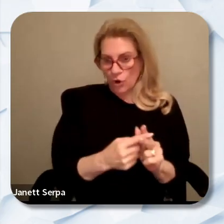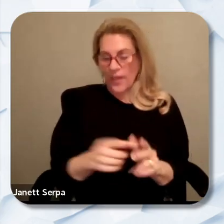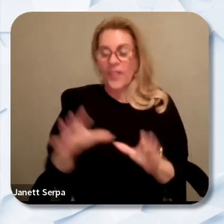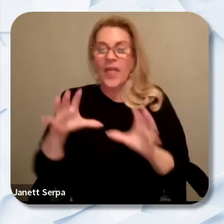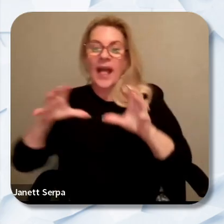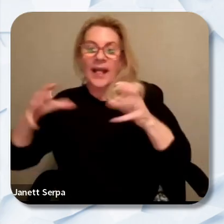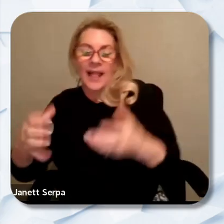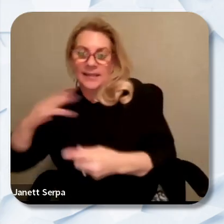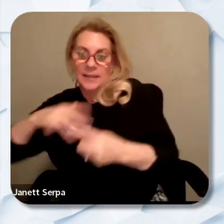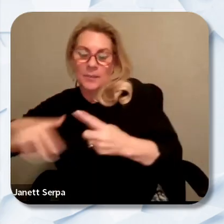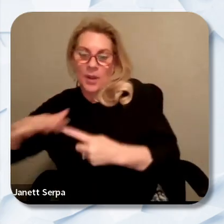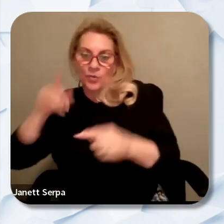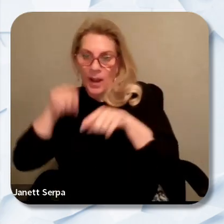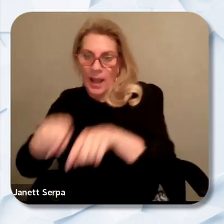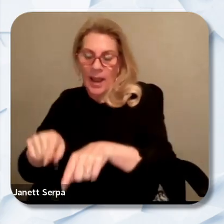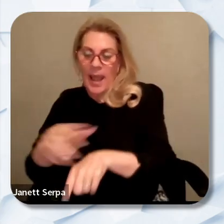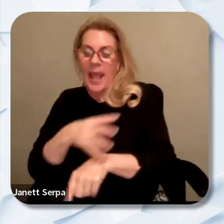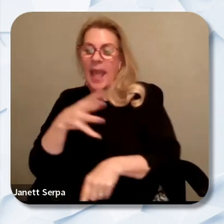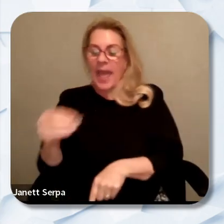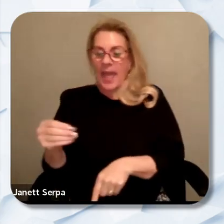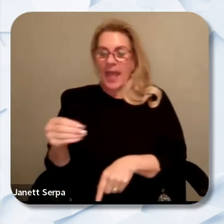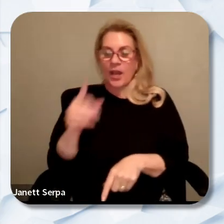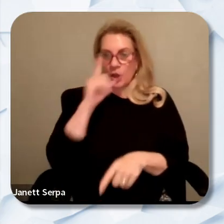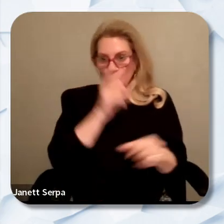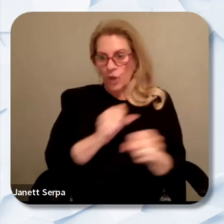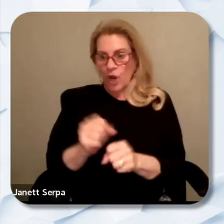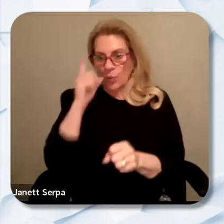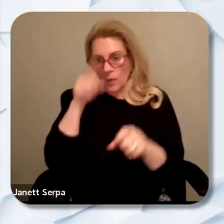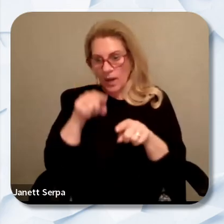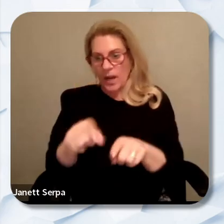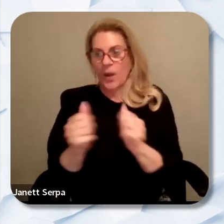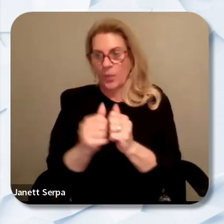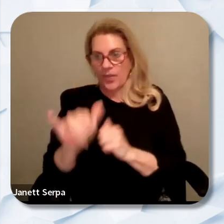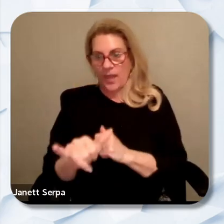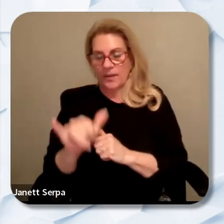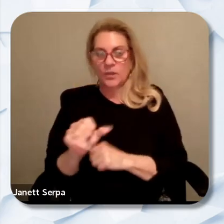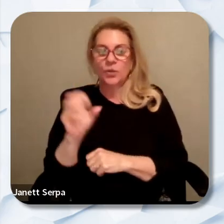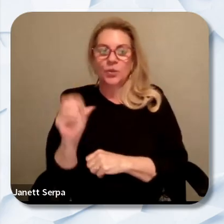aligns to and the dimension strategy that it would align to as well. So for the classroom